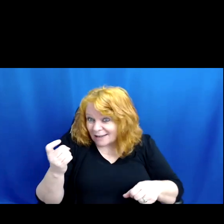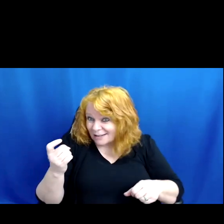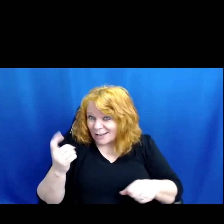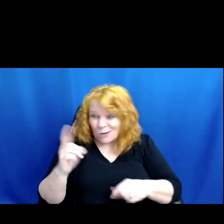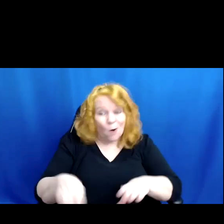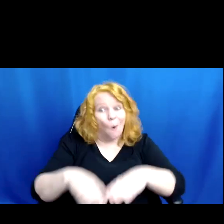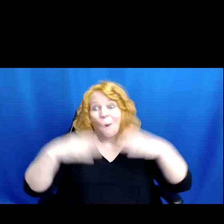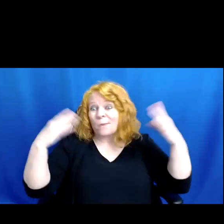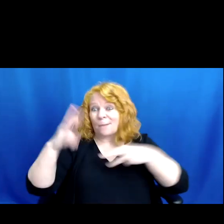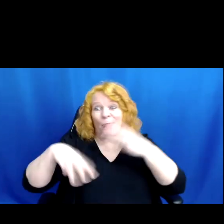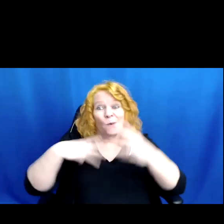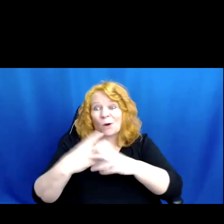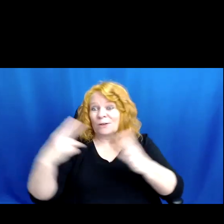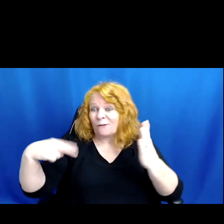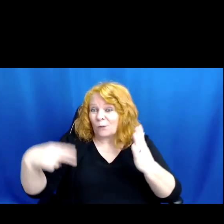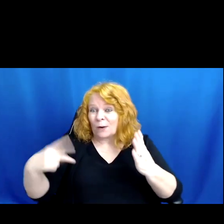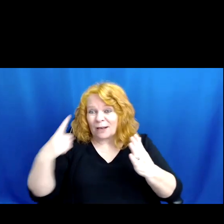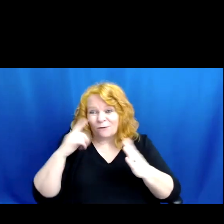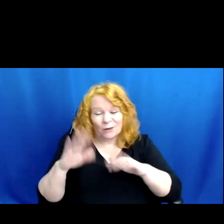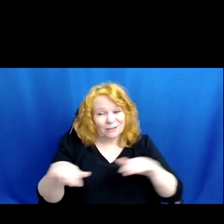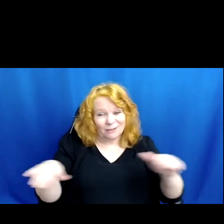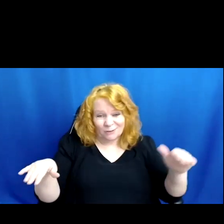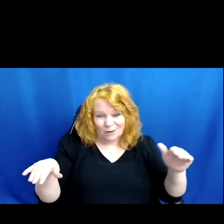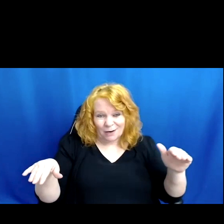And this bit is just velcroed on the front. You don’t need to have that bit.